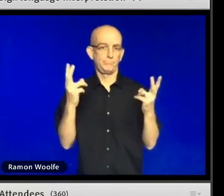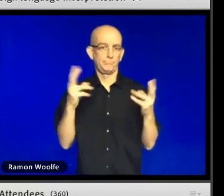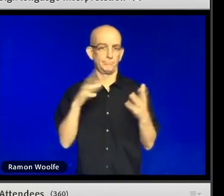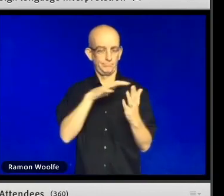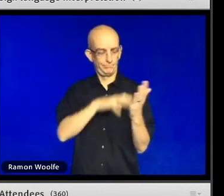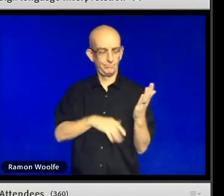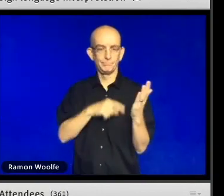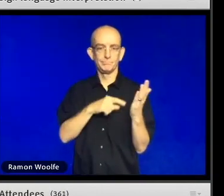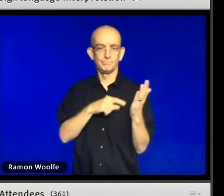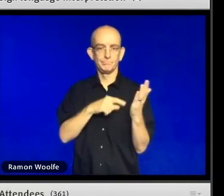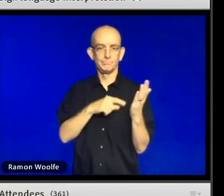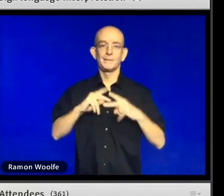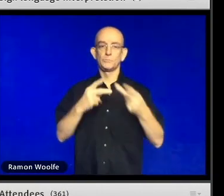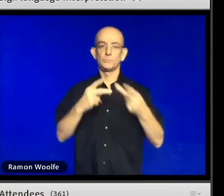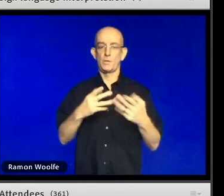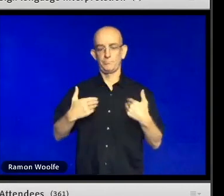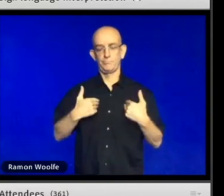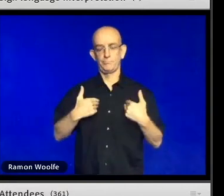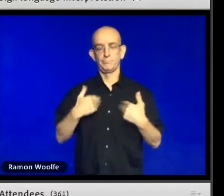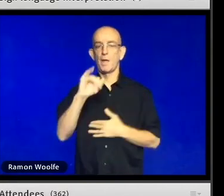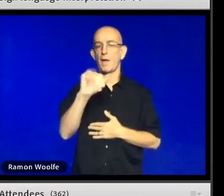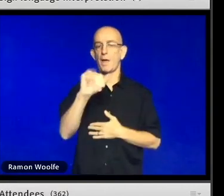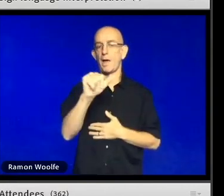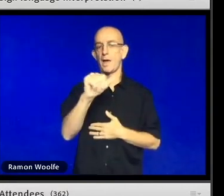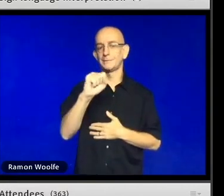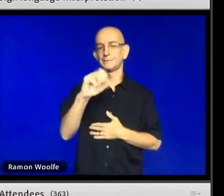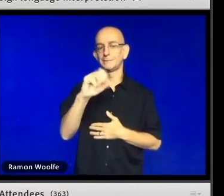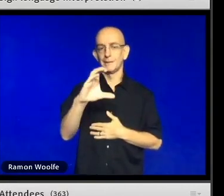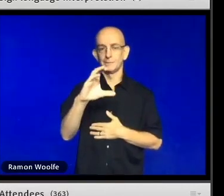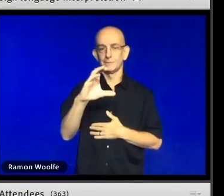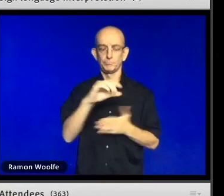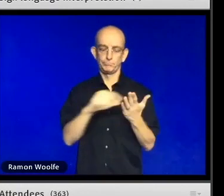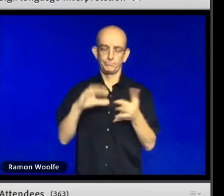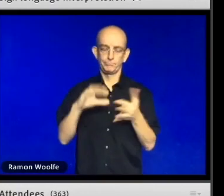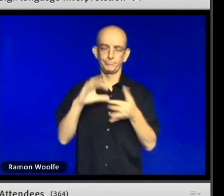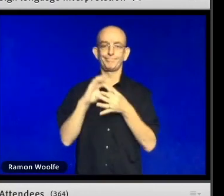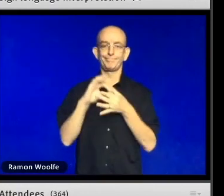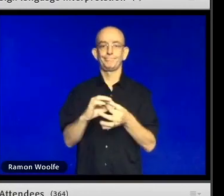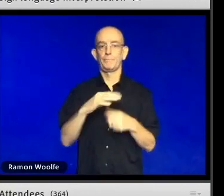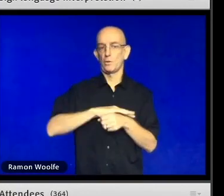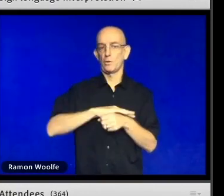an opportunity to draw on learning from the past 6 months and present concrete actions